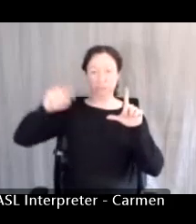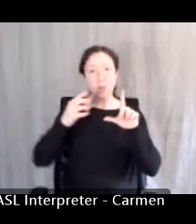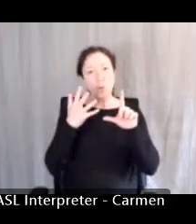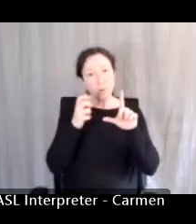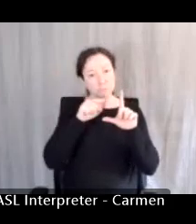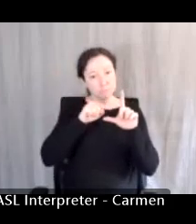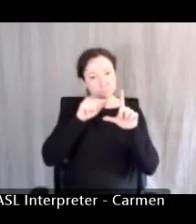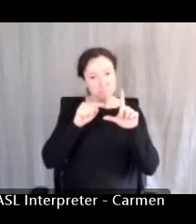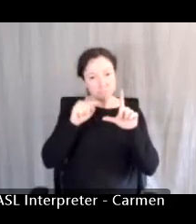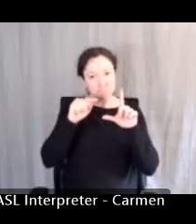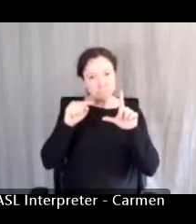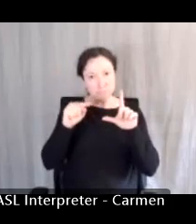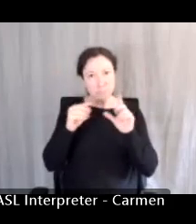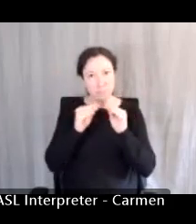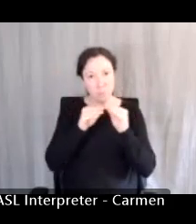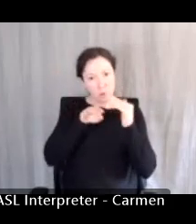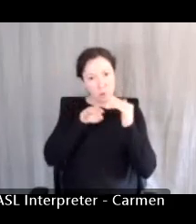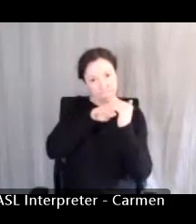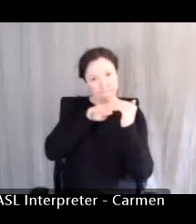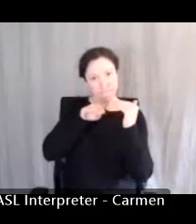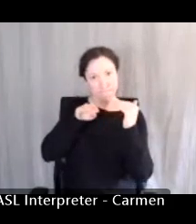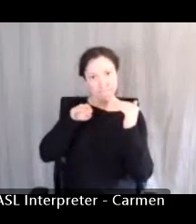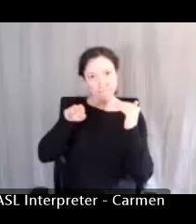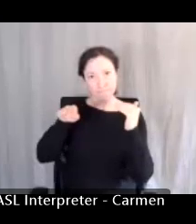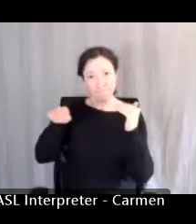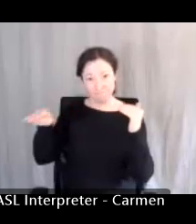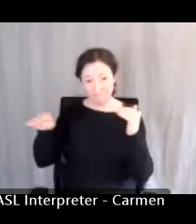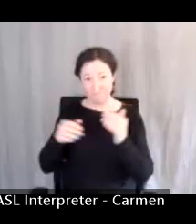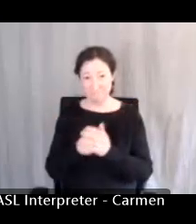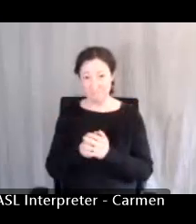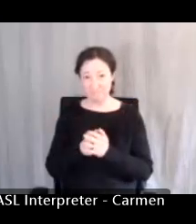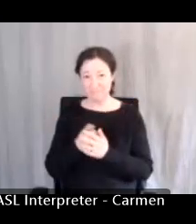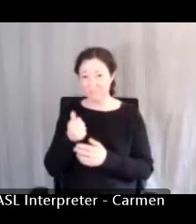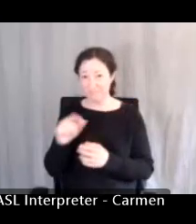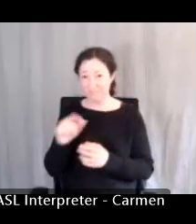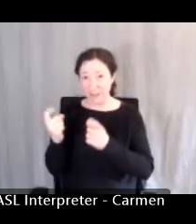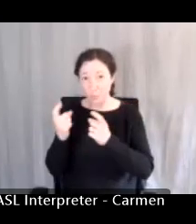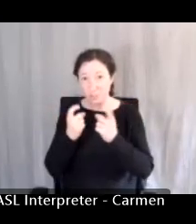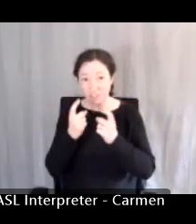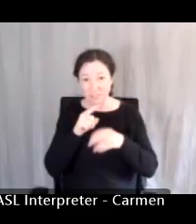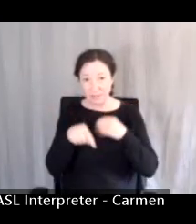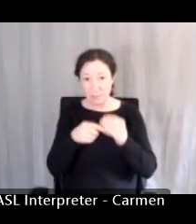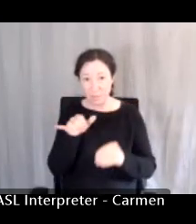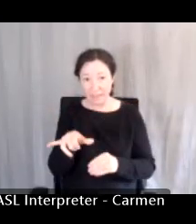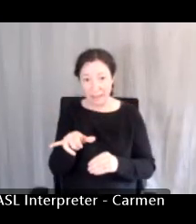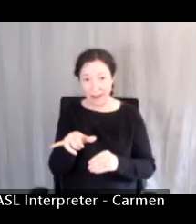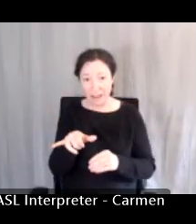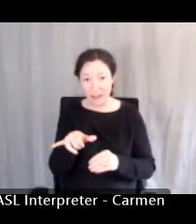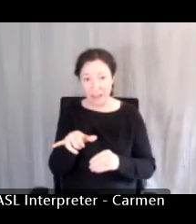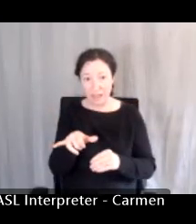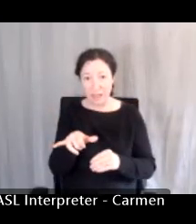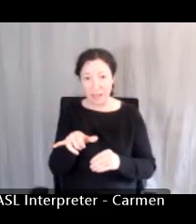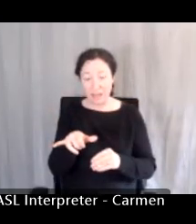And I hope that makes sense. Does anybody have questions about that before we move on? And if you don't, that's totally fine.